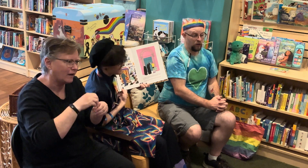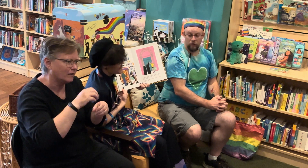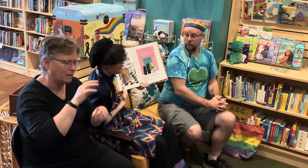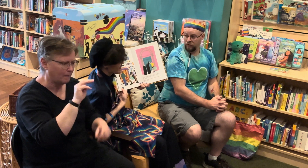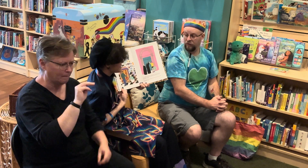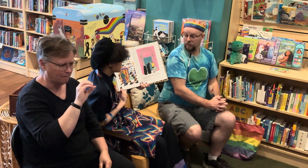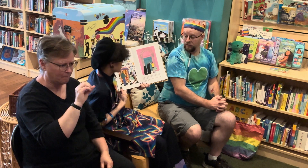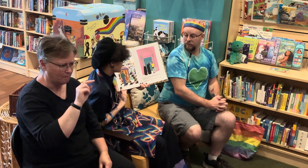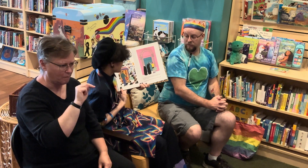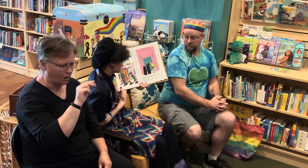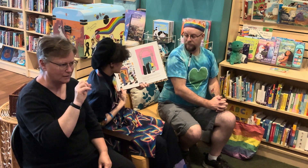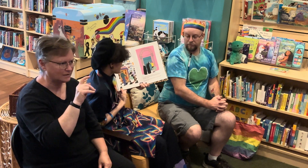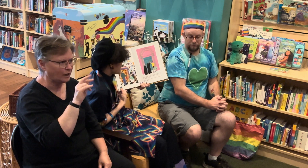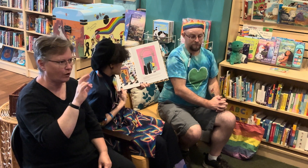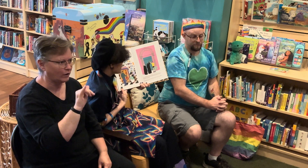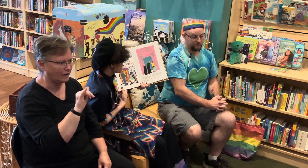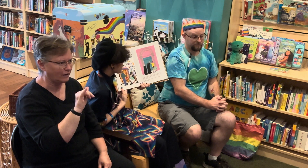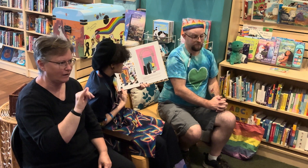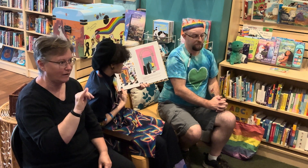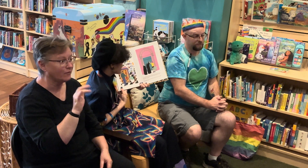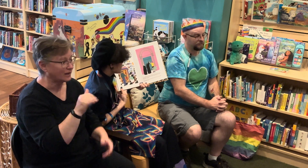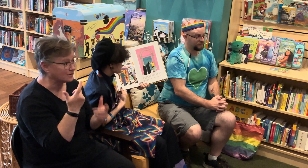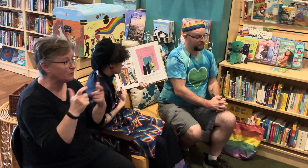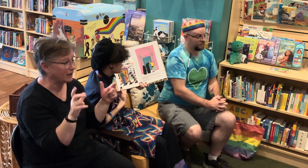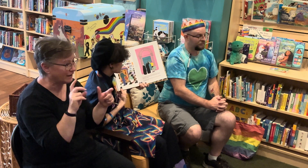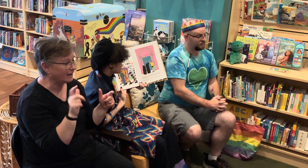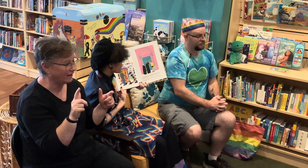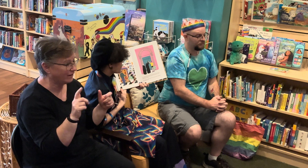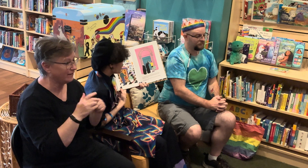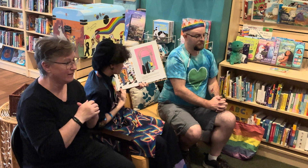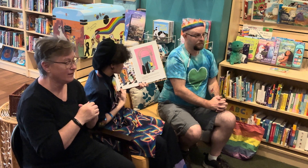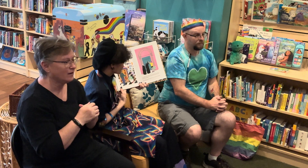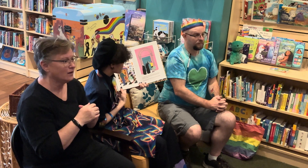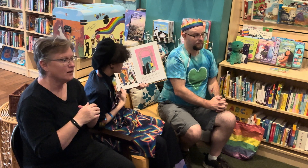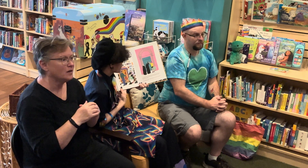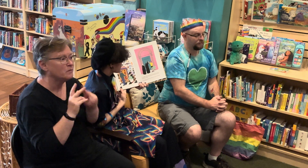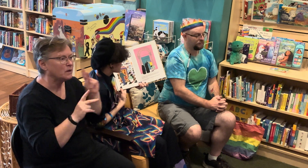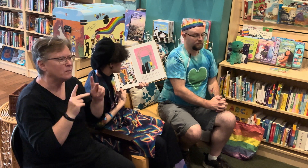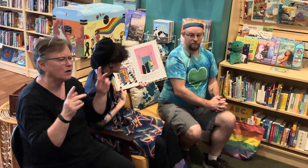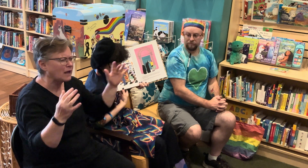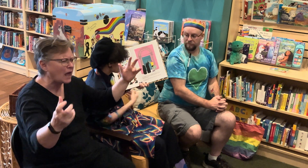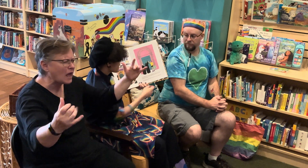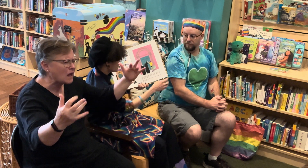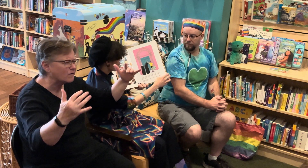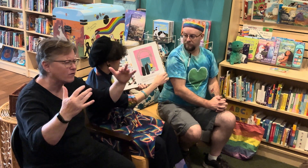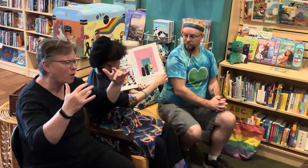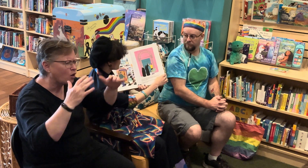That's a big deal. As word spread, people came from all over Europe to meet Keith and watch him